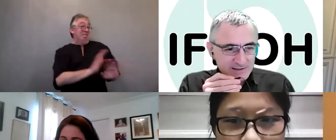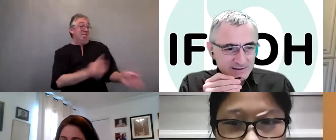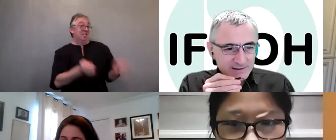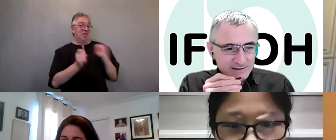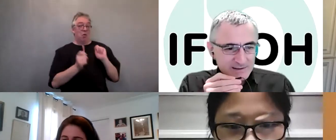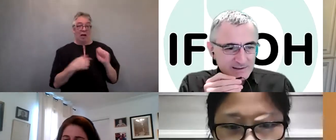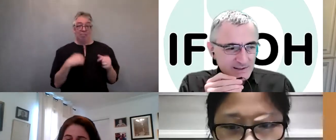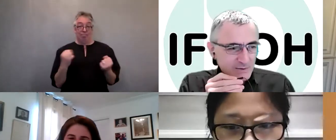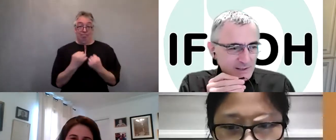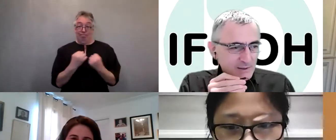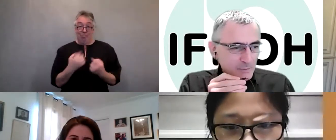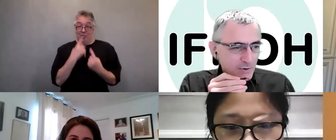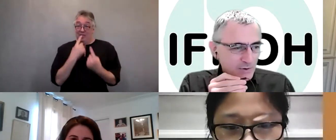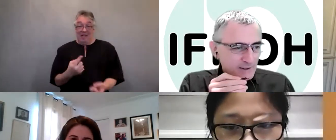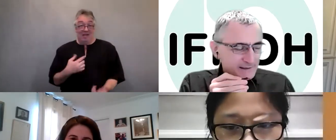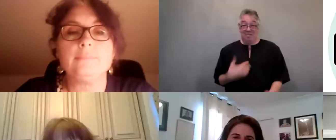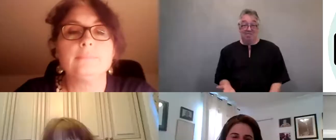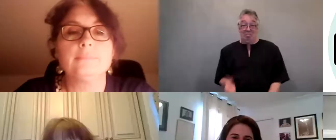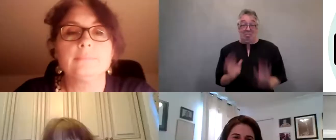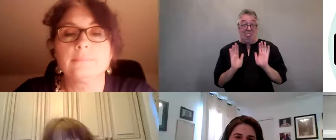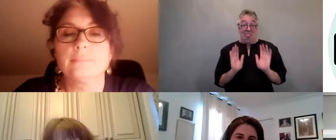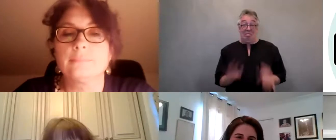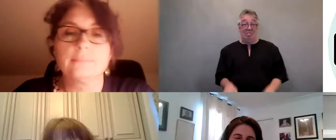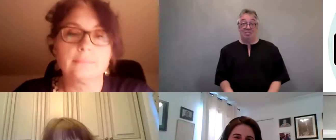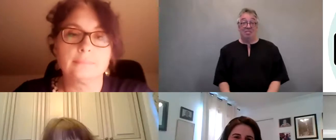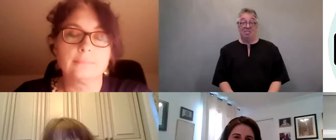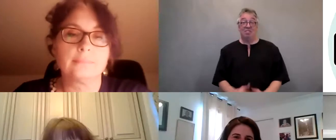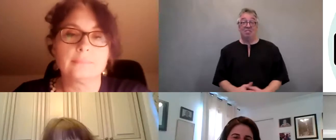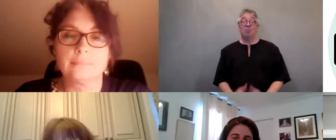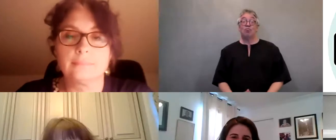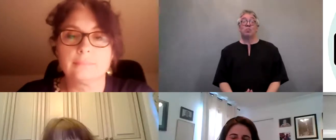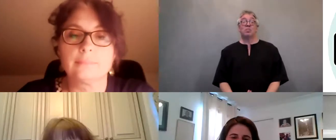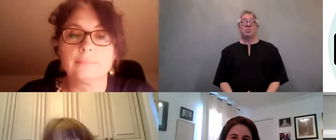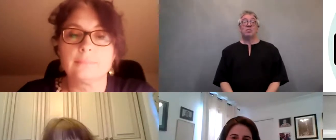We cannot say if we recommend or not